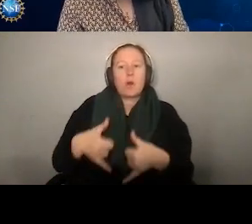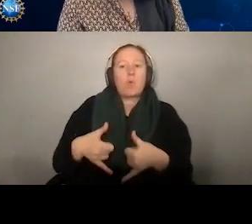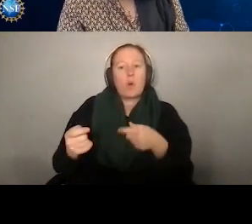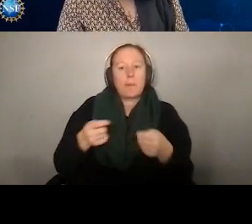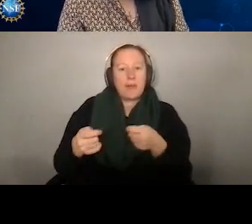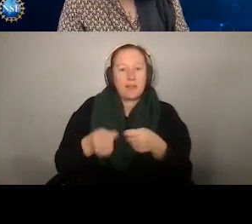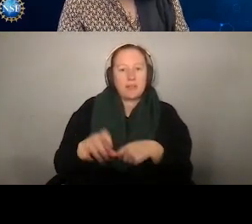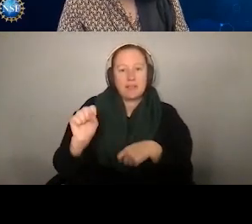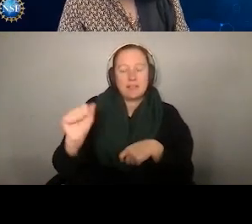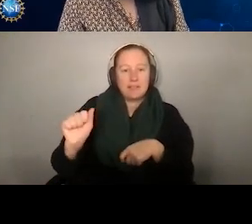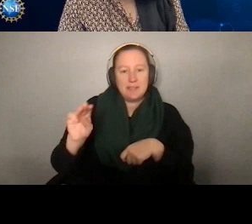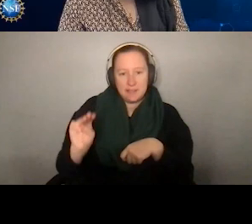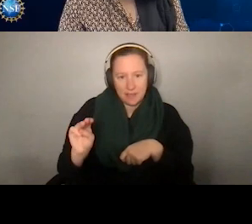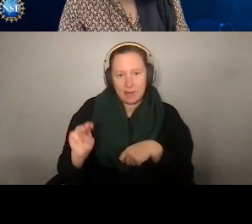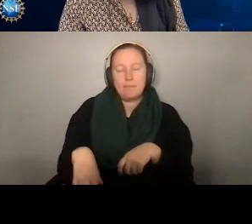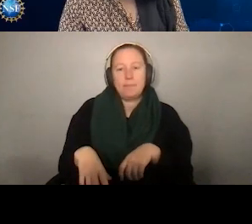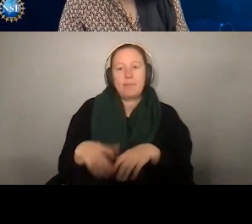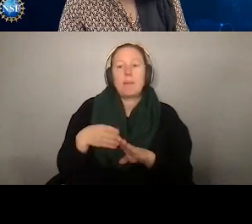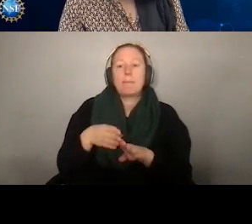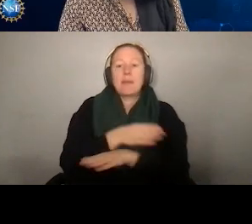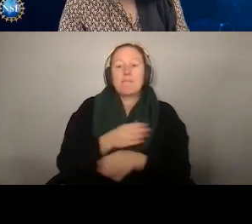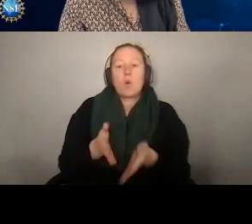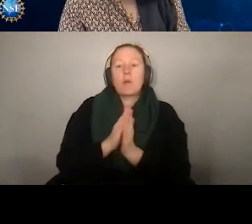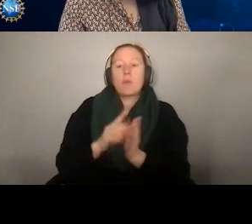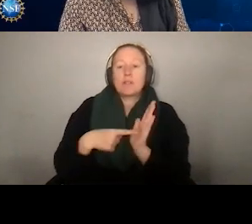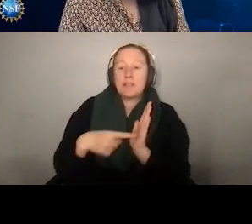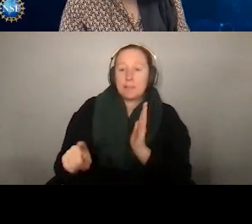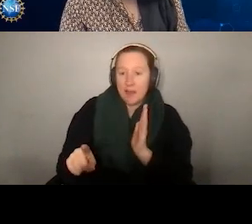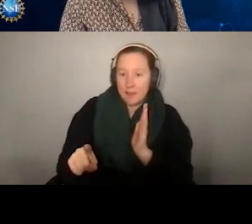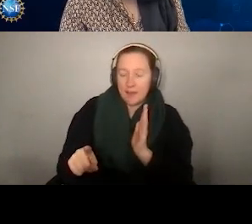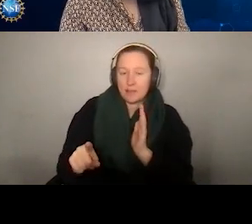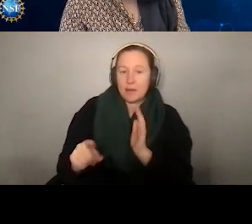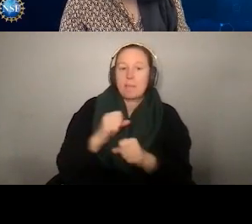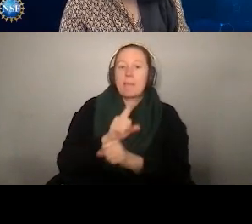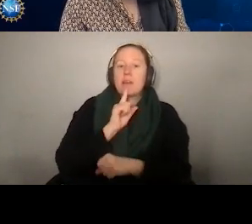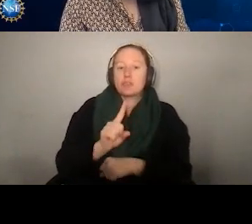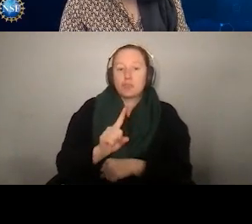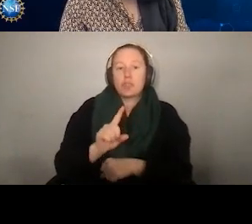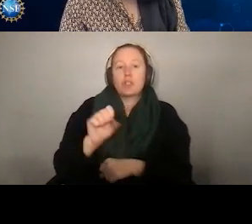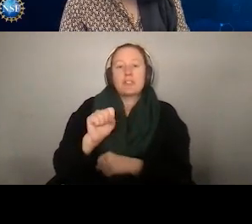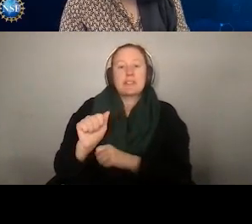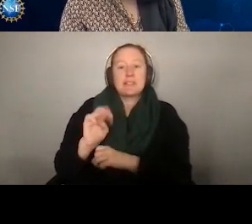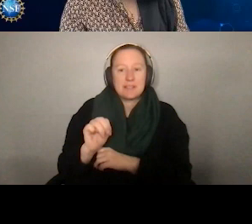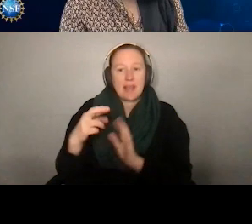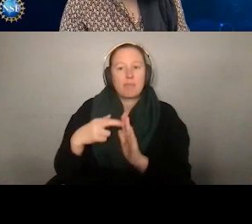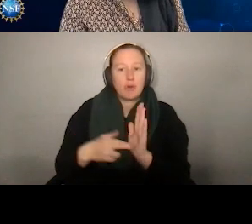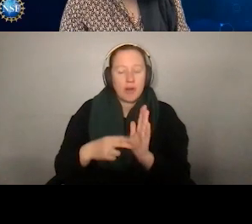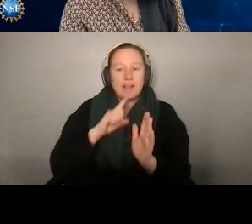before requesting a payment transaction, Please ensure your organization's SAM registration is active and up to date,